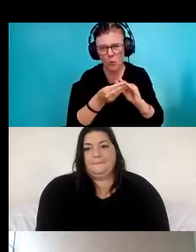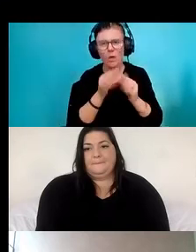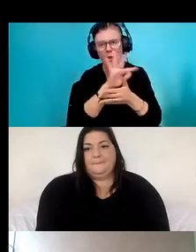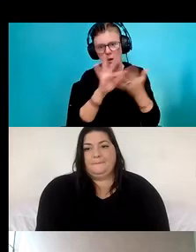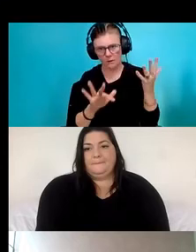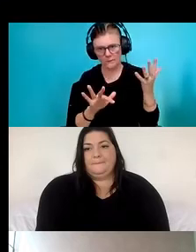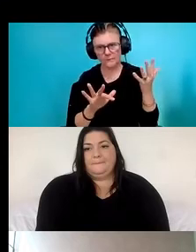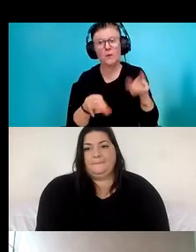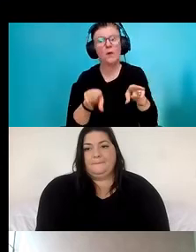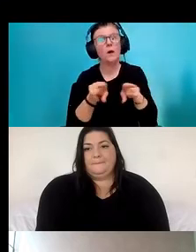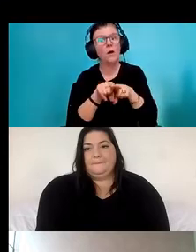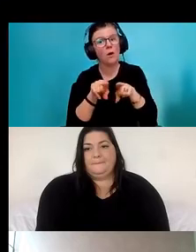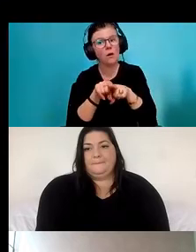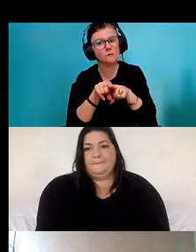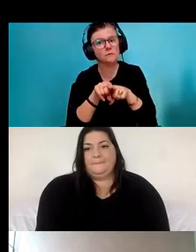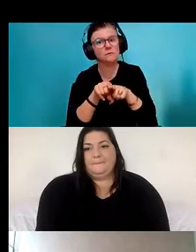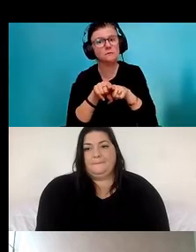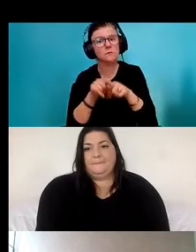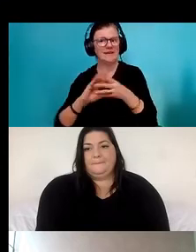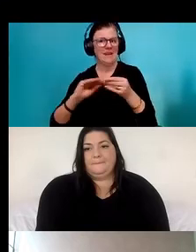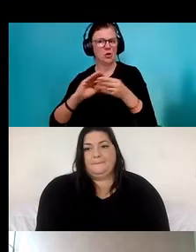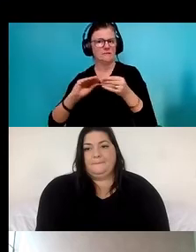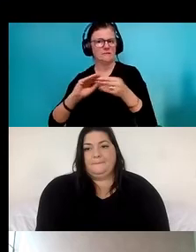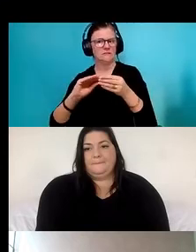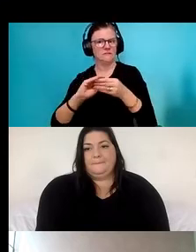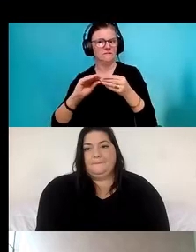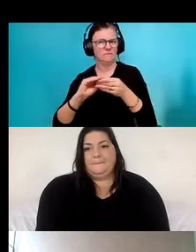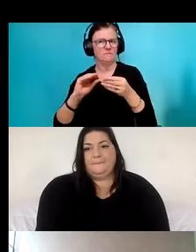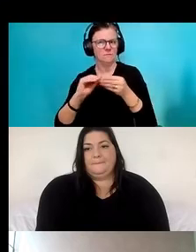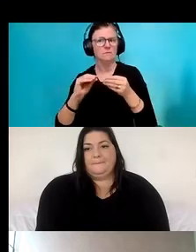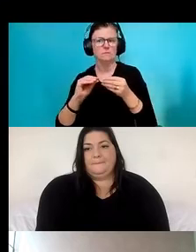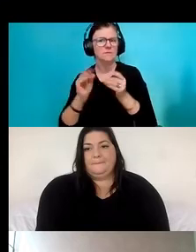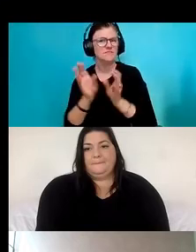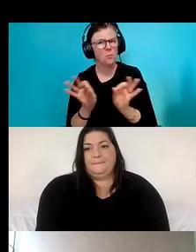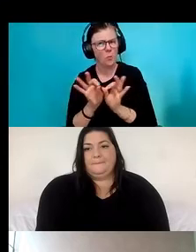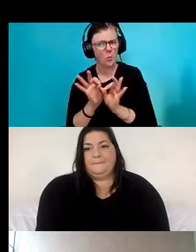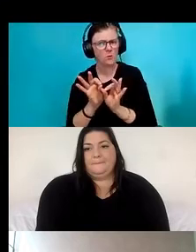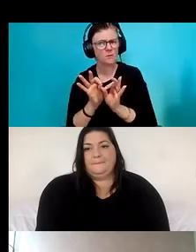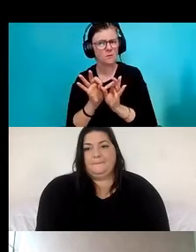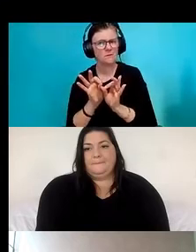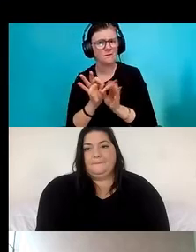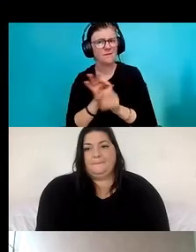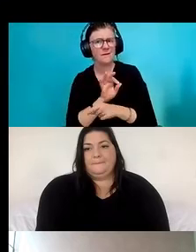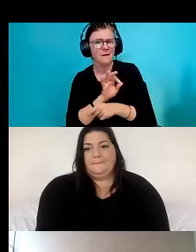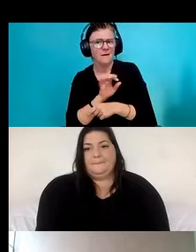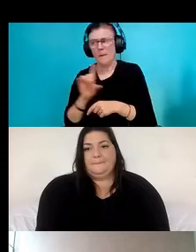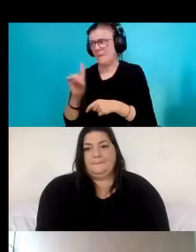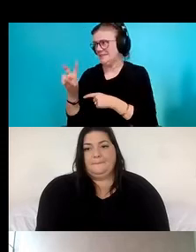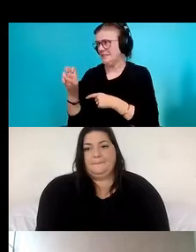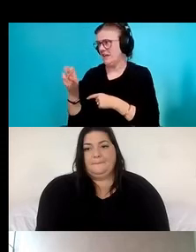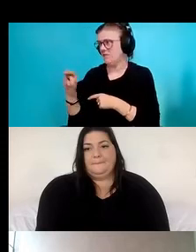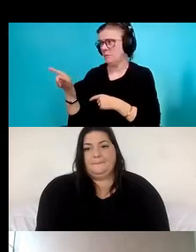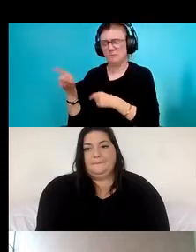They also highlight narrative, which as Devon mentioned, is really the heart of the data.